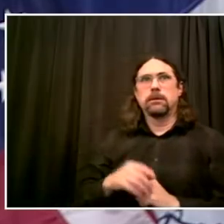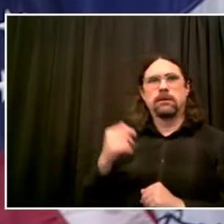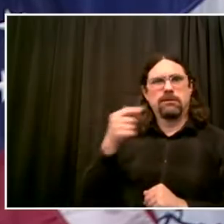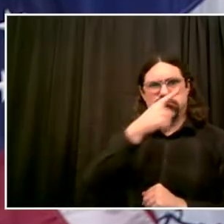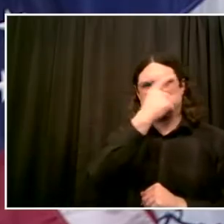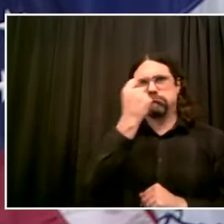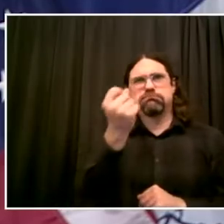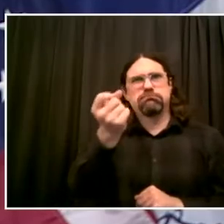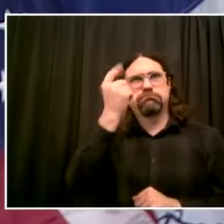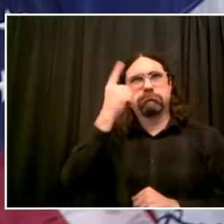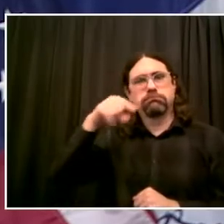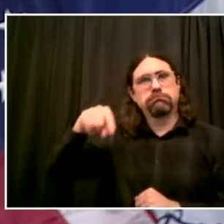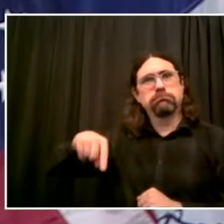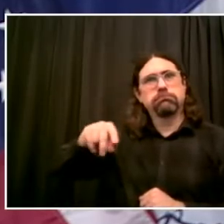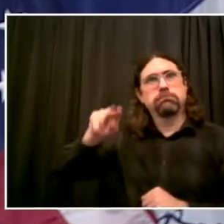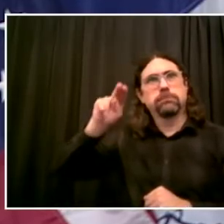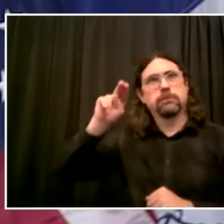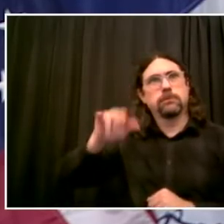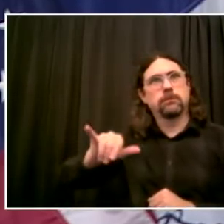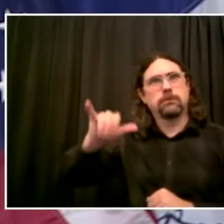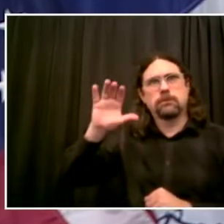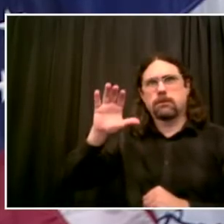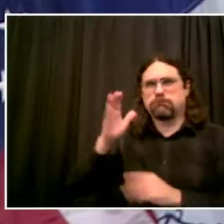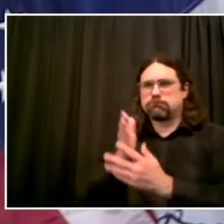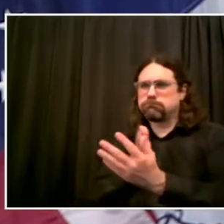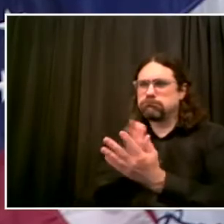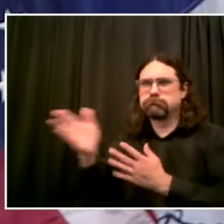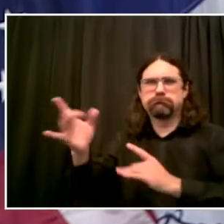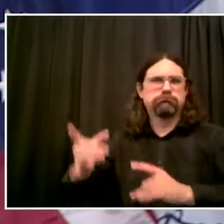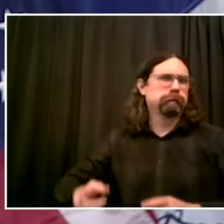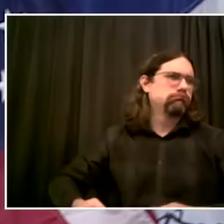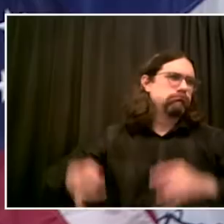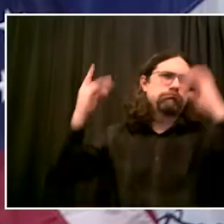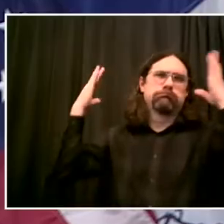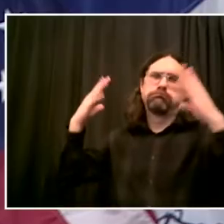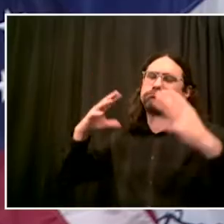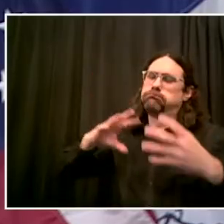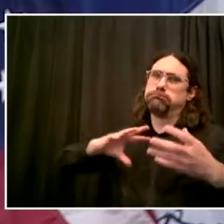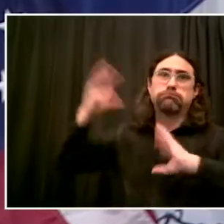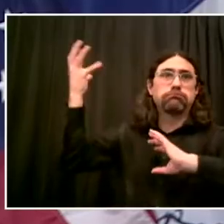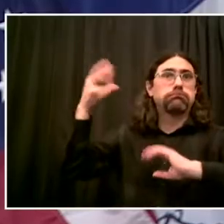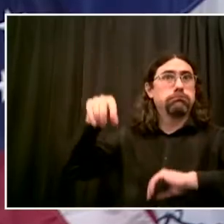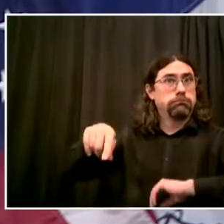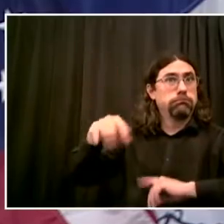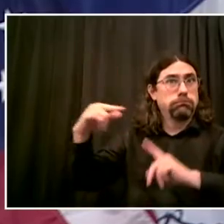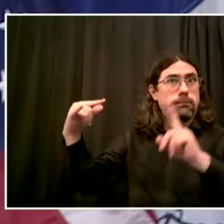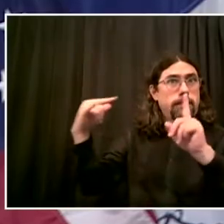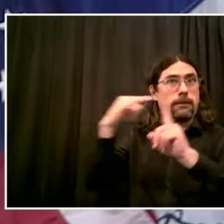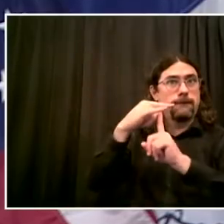TT HATHE CITY WAS IN CRISIS D ANEENDED HATT ABILITY TO CONTINUE TO PROVIDE BASIC